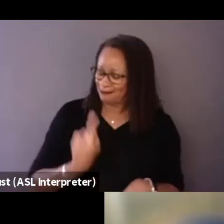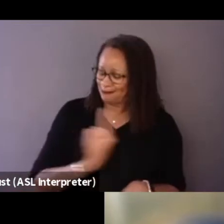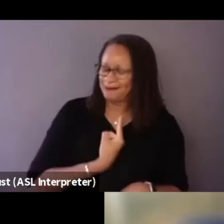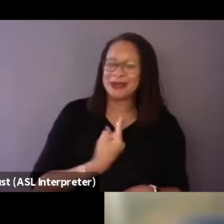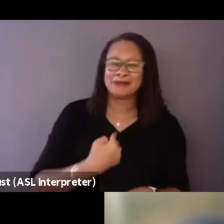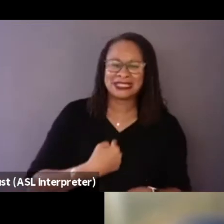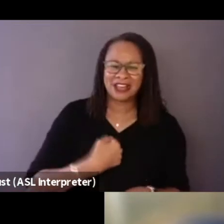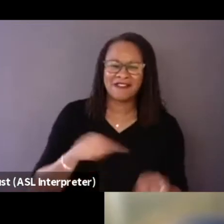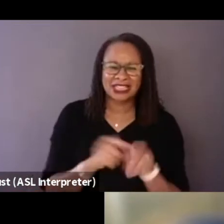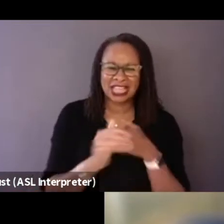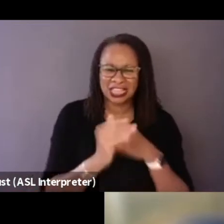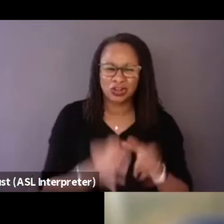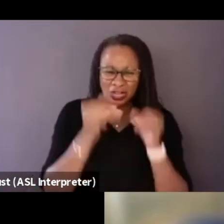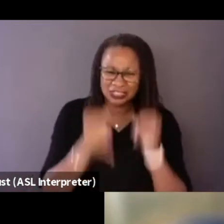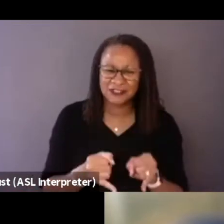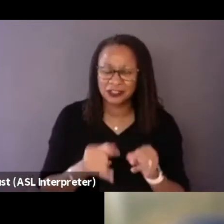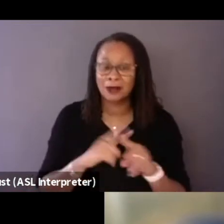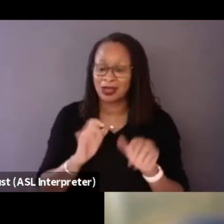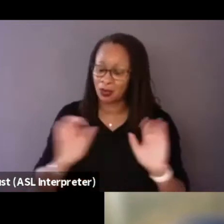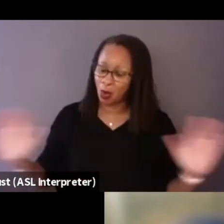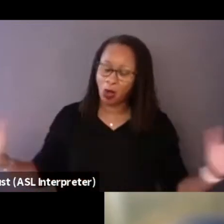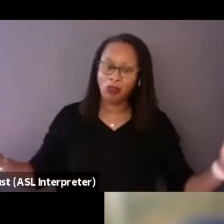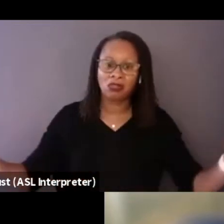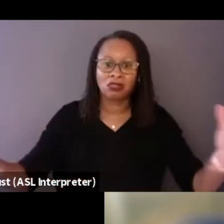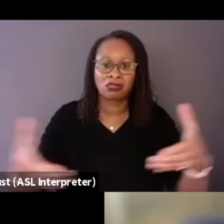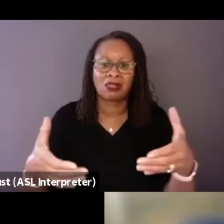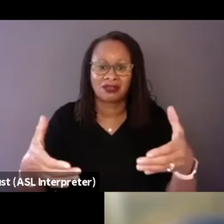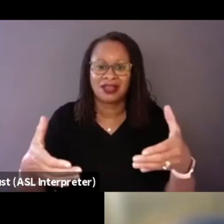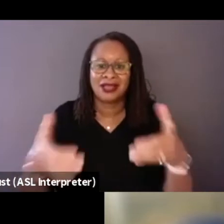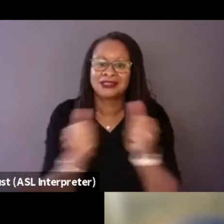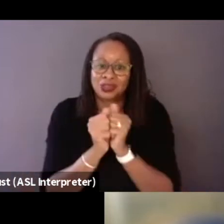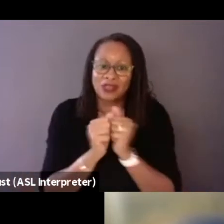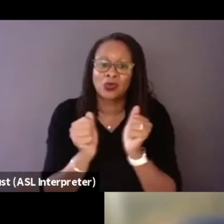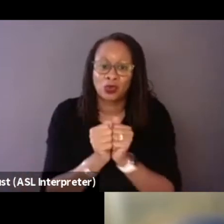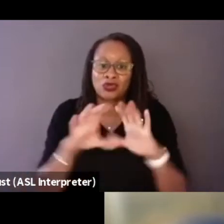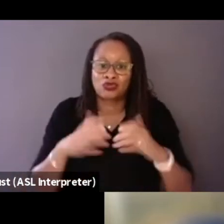but that they're all sort of in their collective way, achieving amazing things.